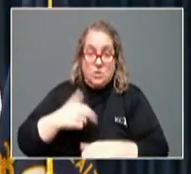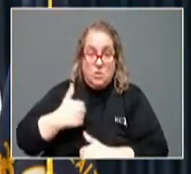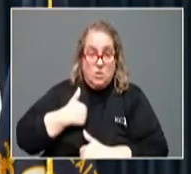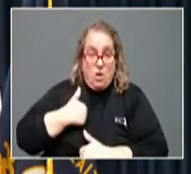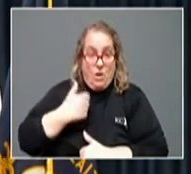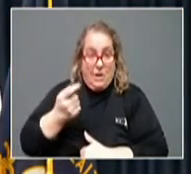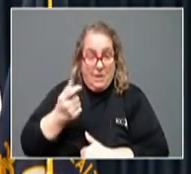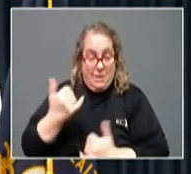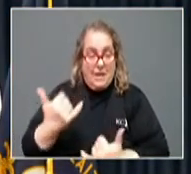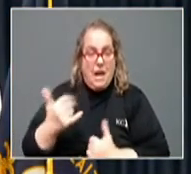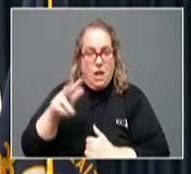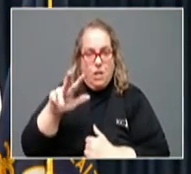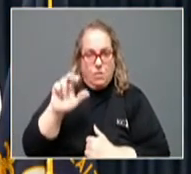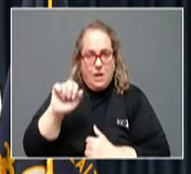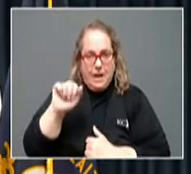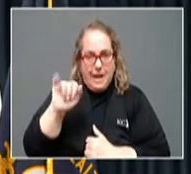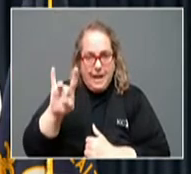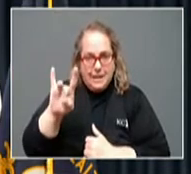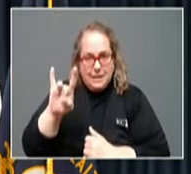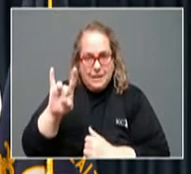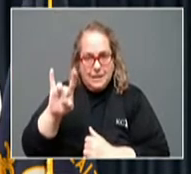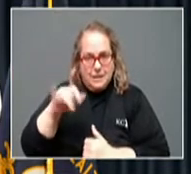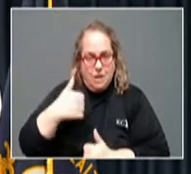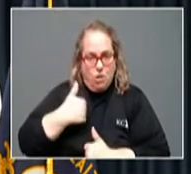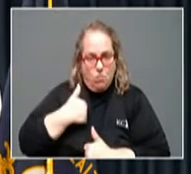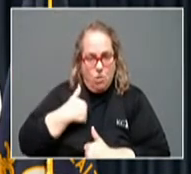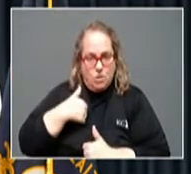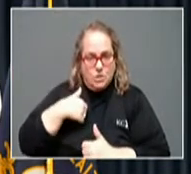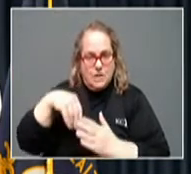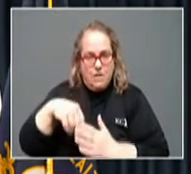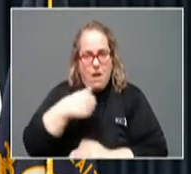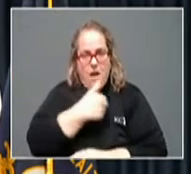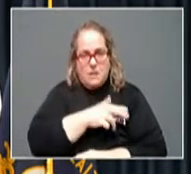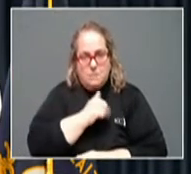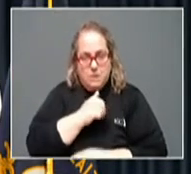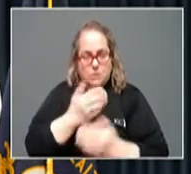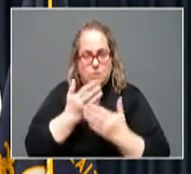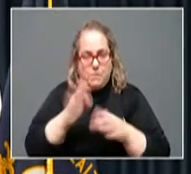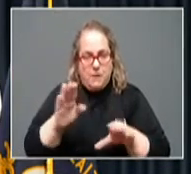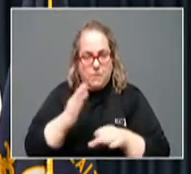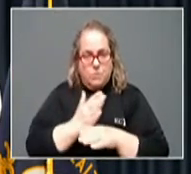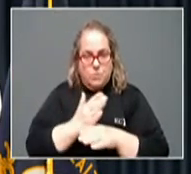guardsmen that are split between hospitals, some of our state